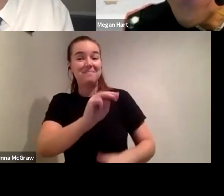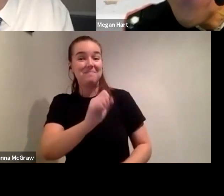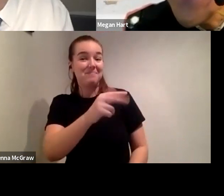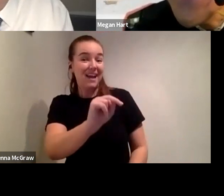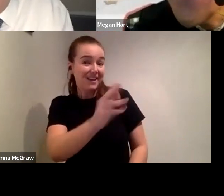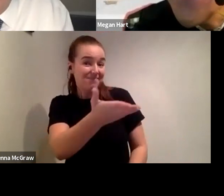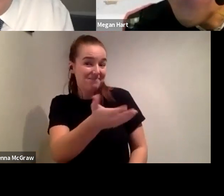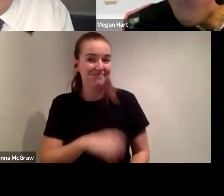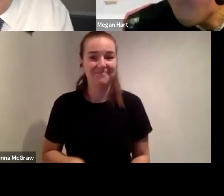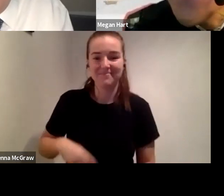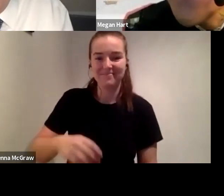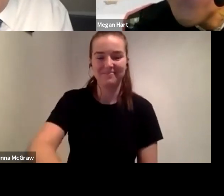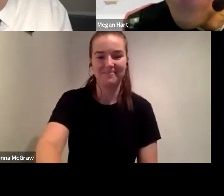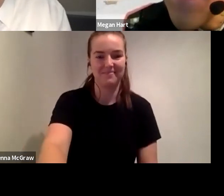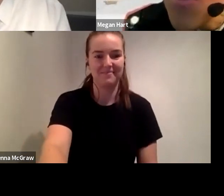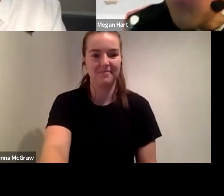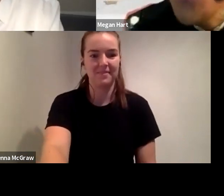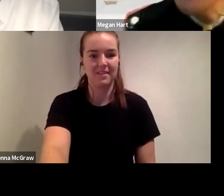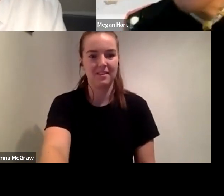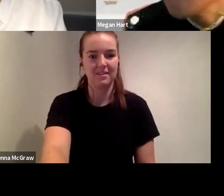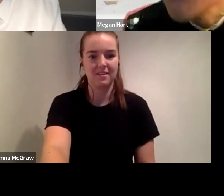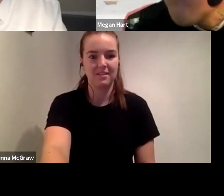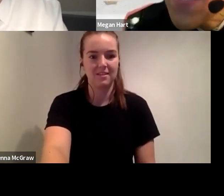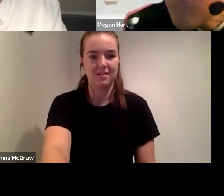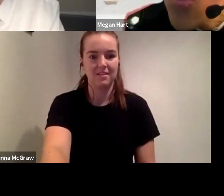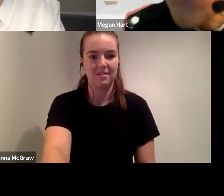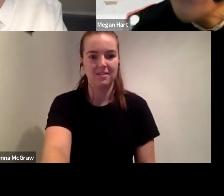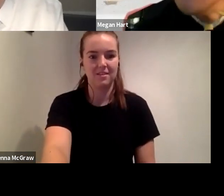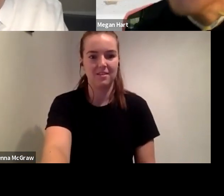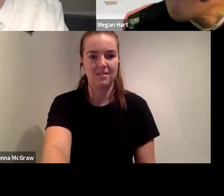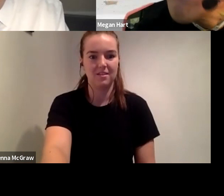#Why Not.